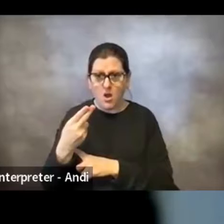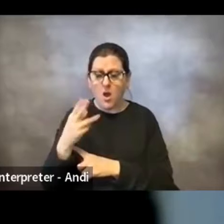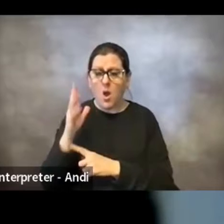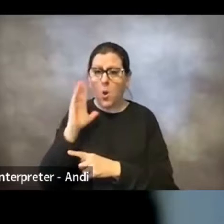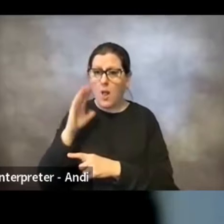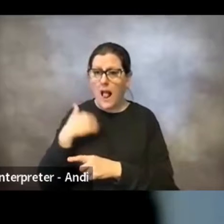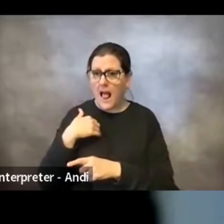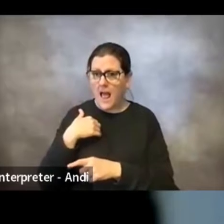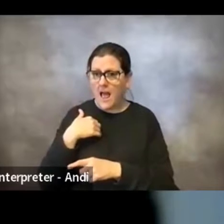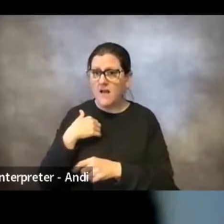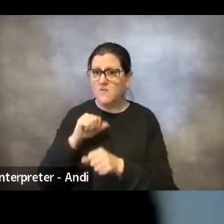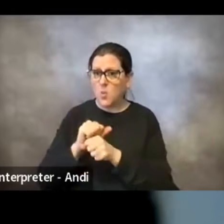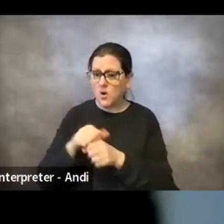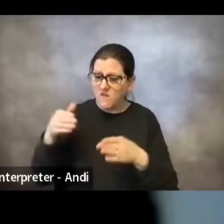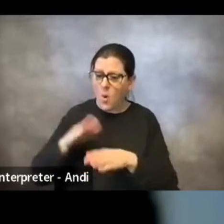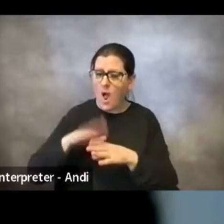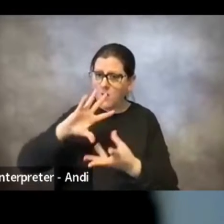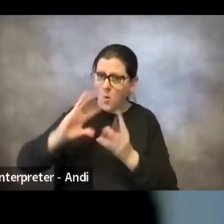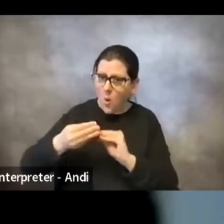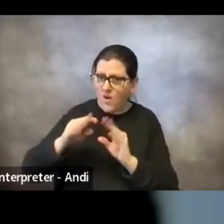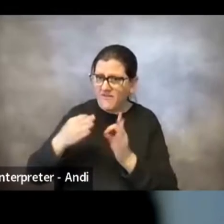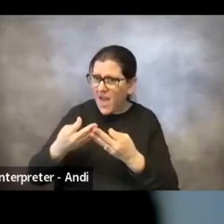whole family? Or what's what's the is there a plan for that?